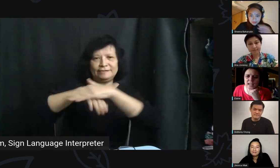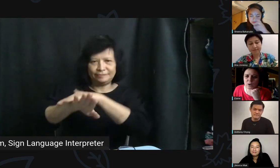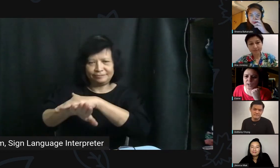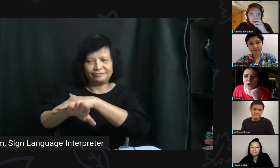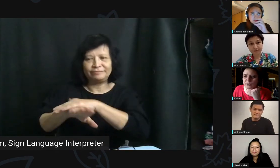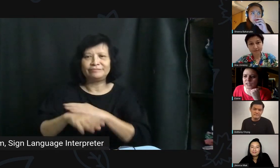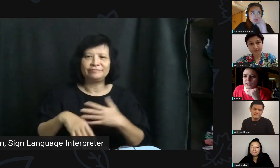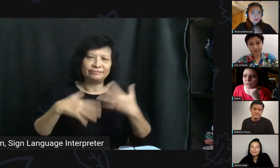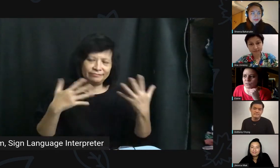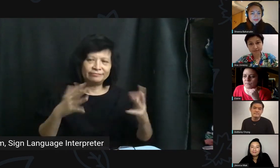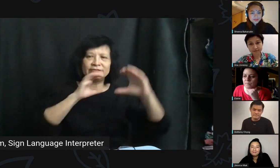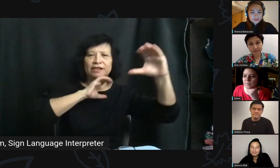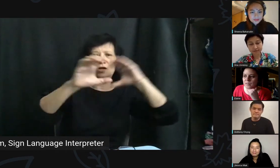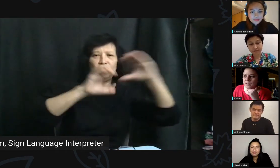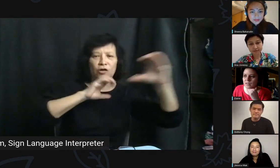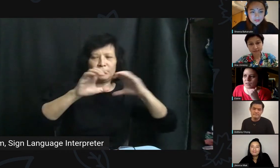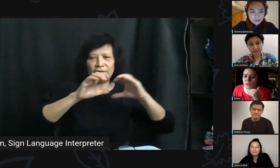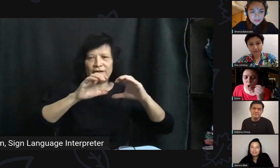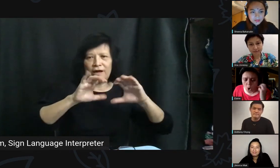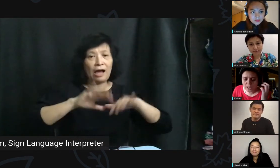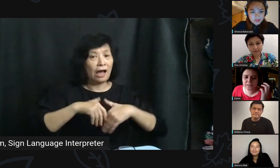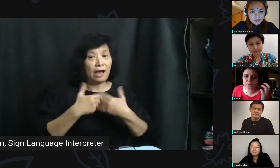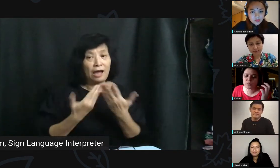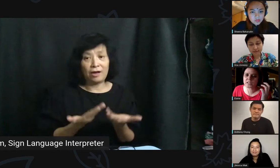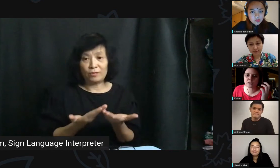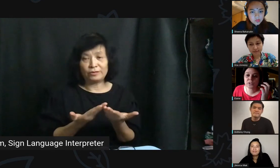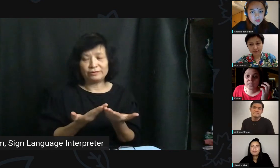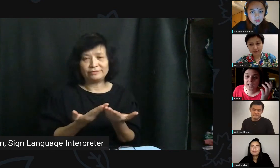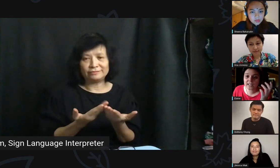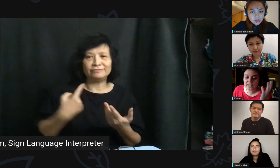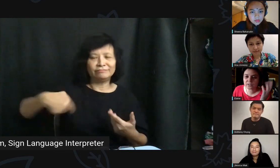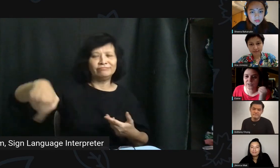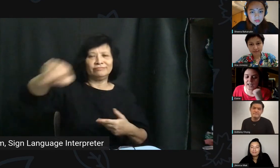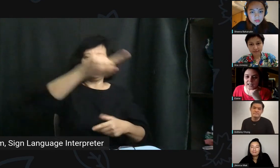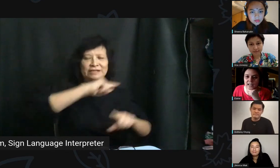and how we all need to, we all have different ways of communicating like you said.